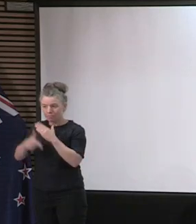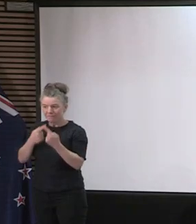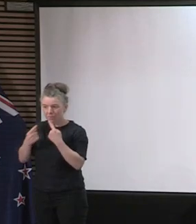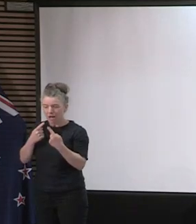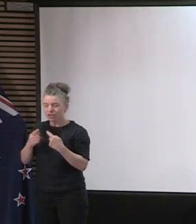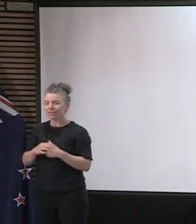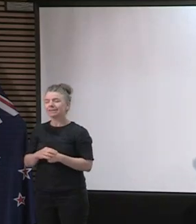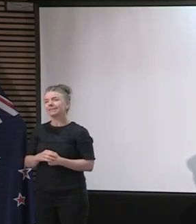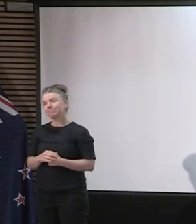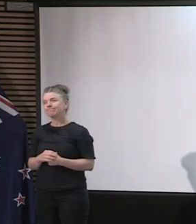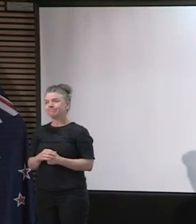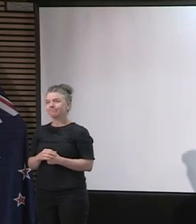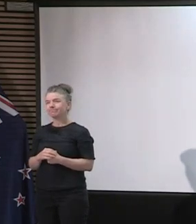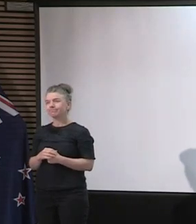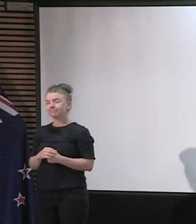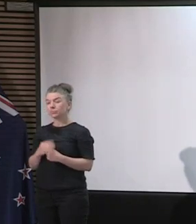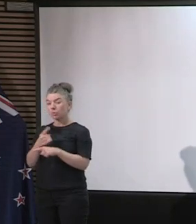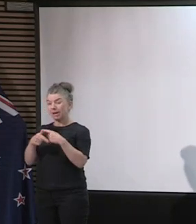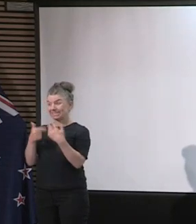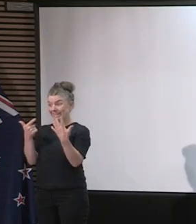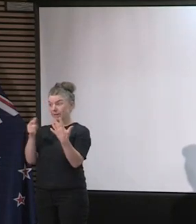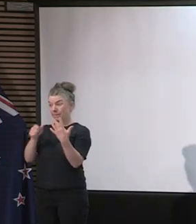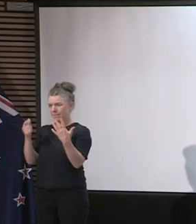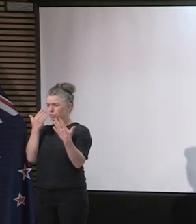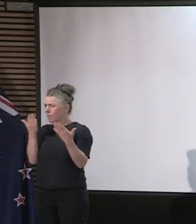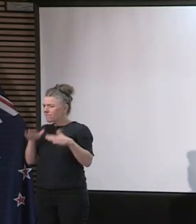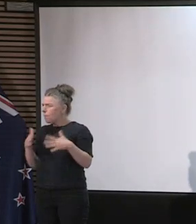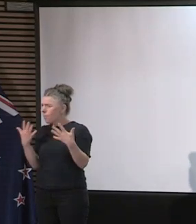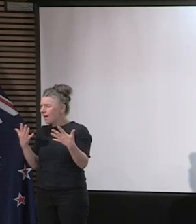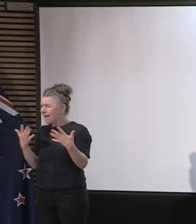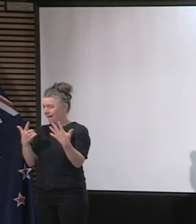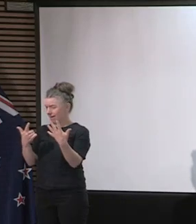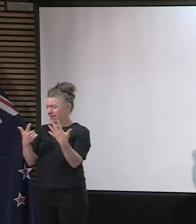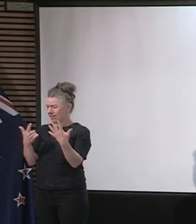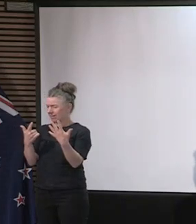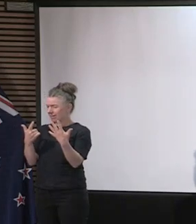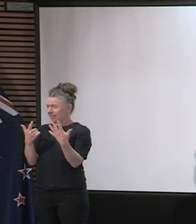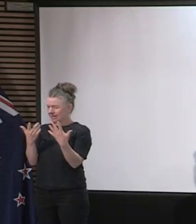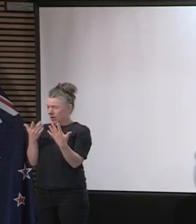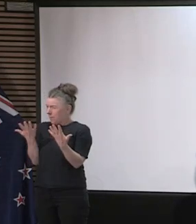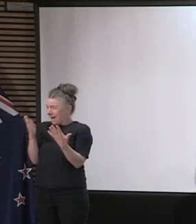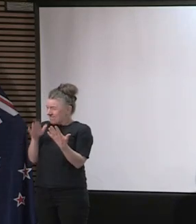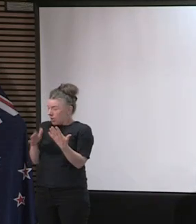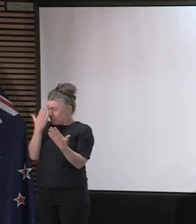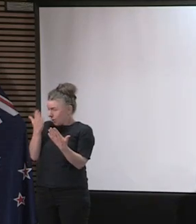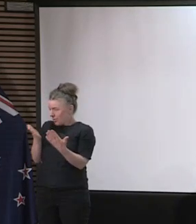I think what this goes down to, again, some of these cases, even of